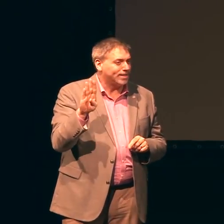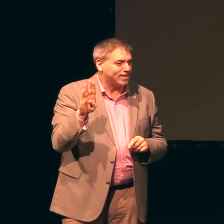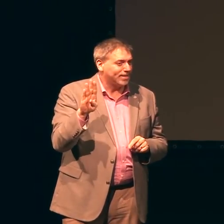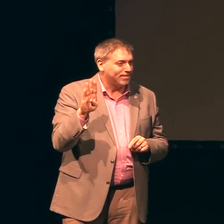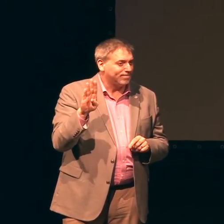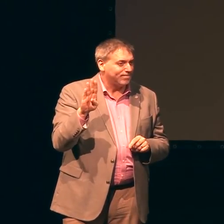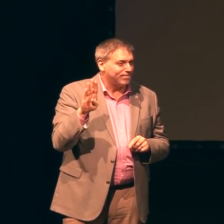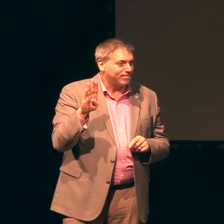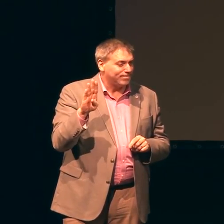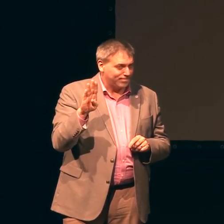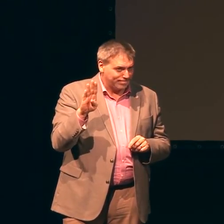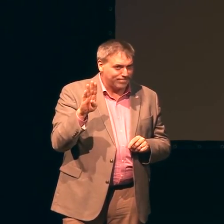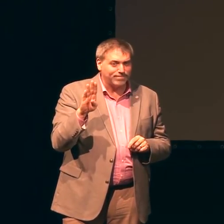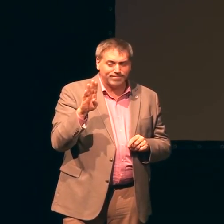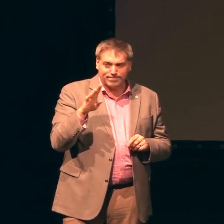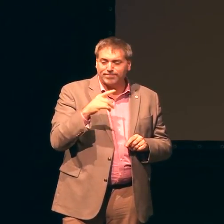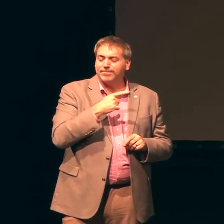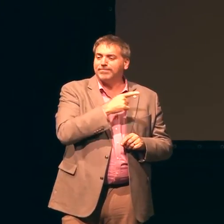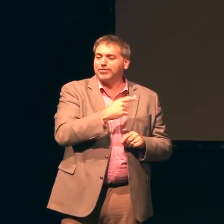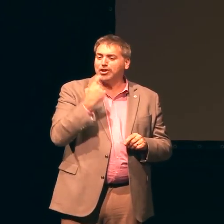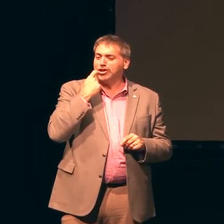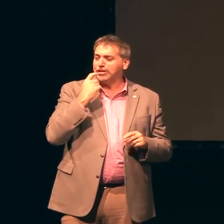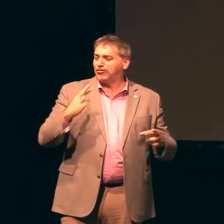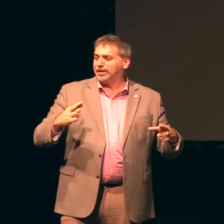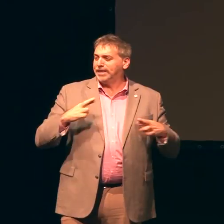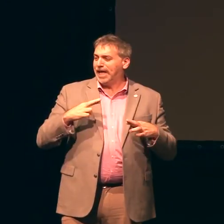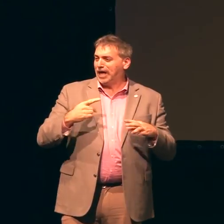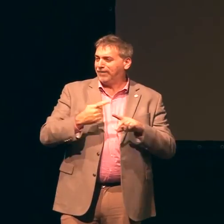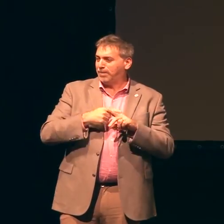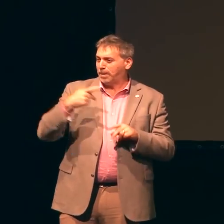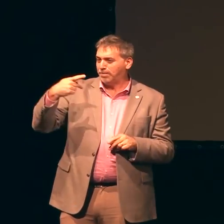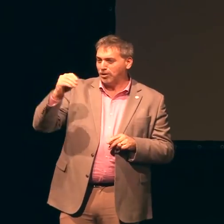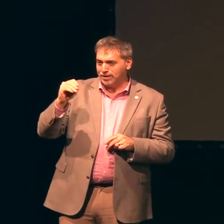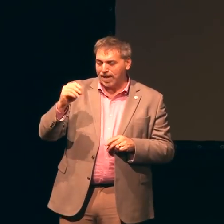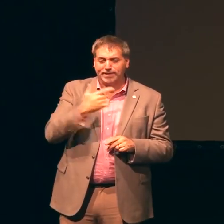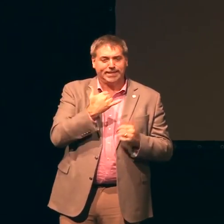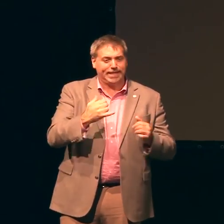he is from Omaha Nebraska. He just retired from